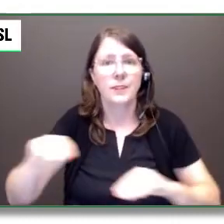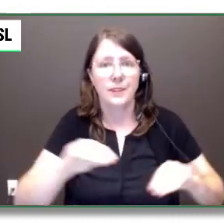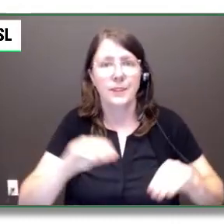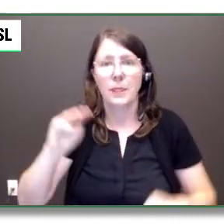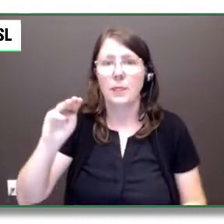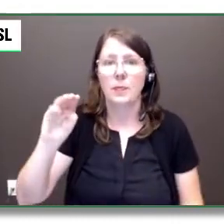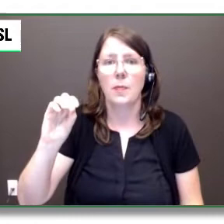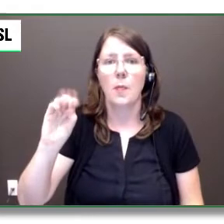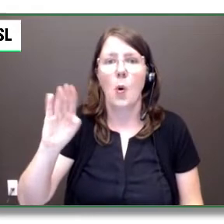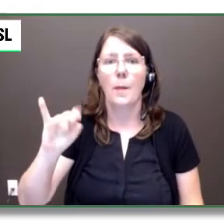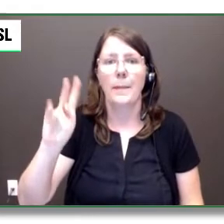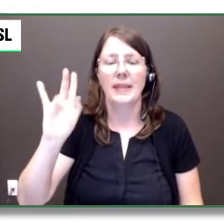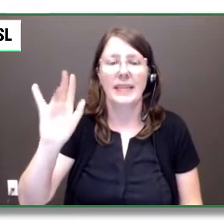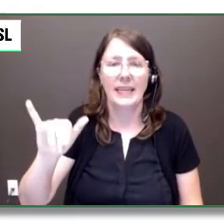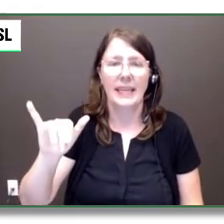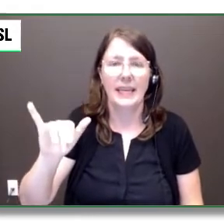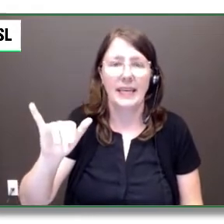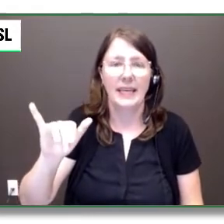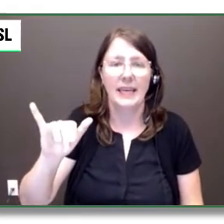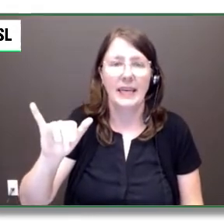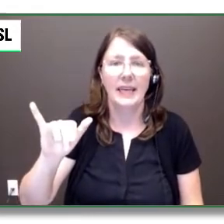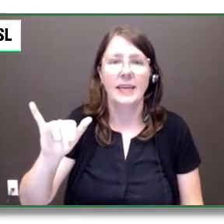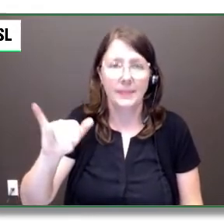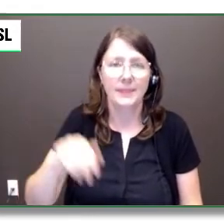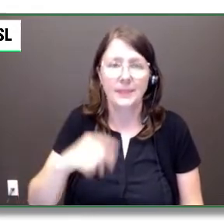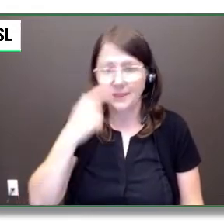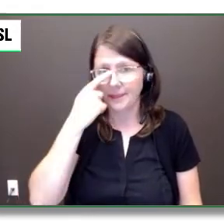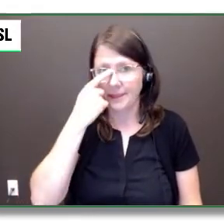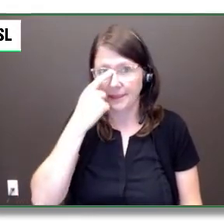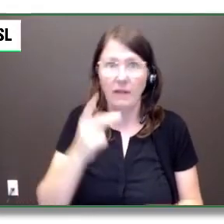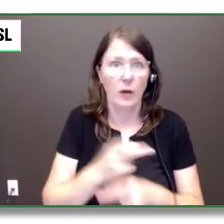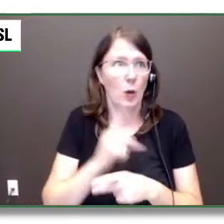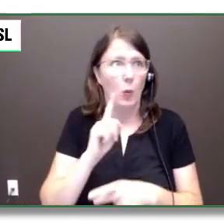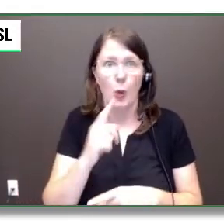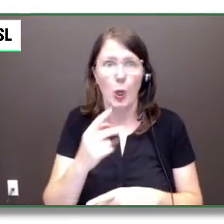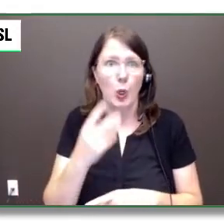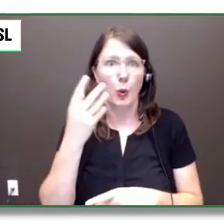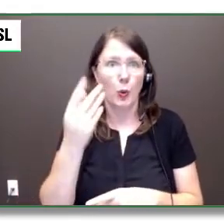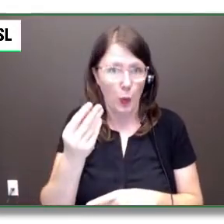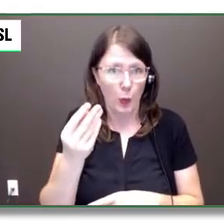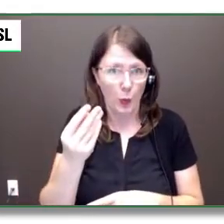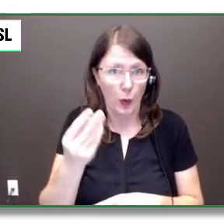particular yeah we can we start to see where we have any path or trail that has